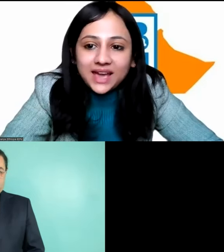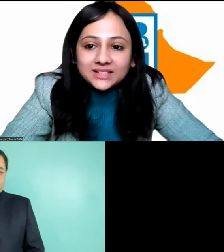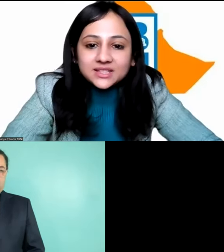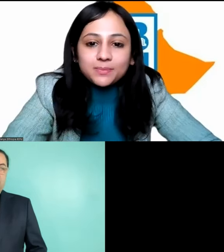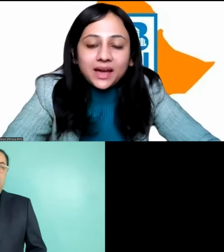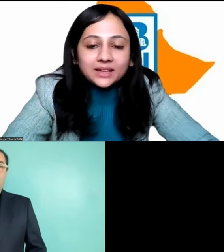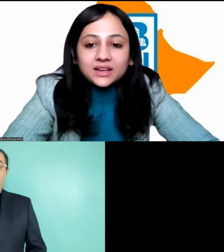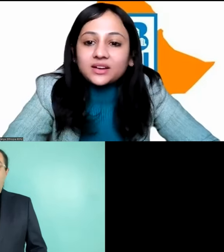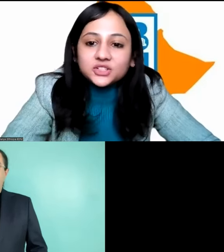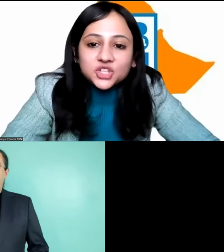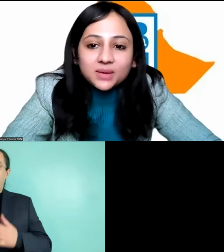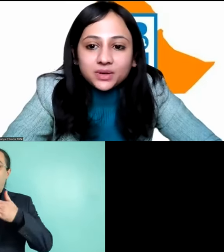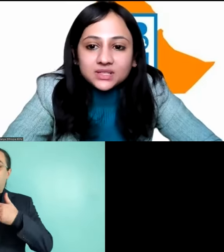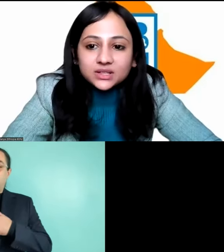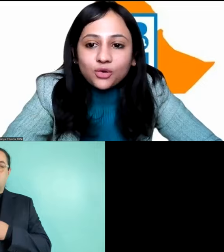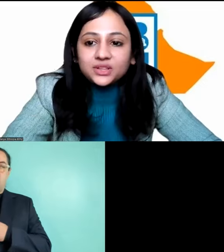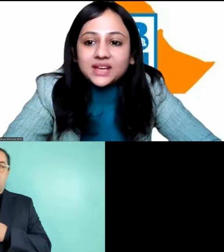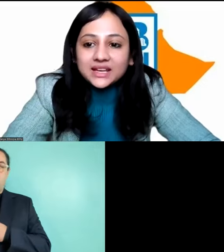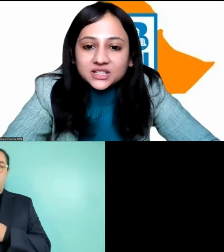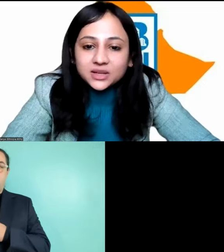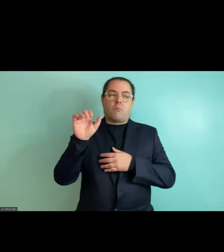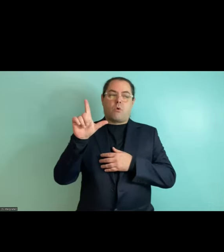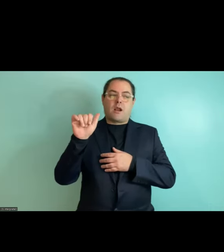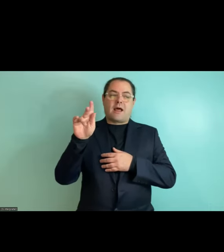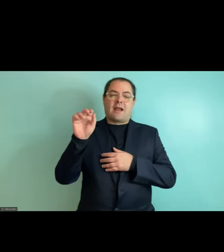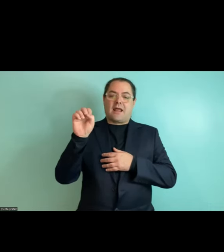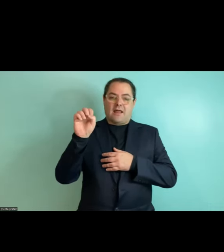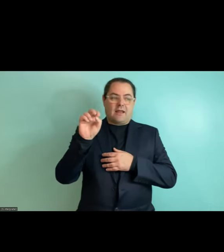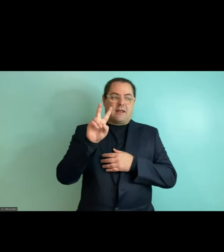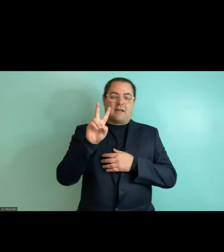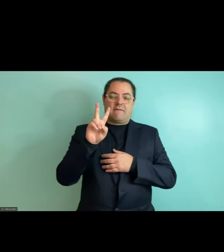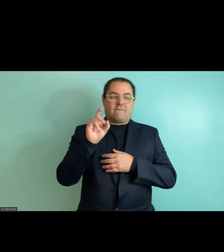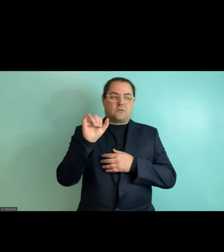at the Axis Bank and are the chairperson of the Nigeria business and disability network,